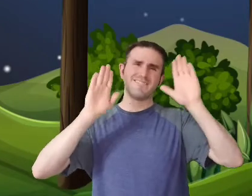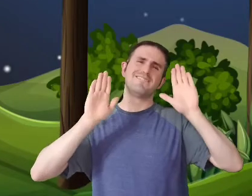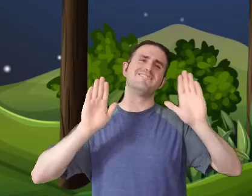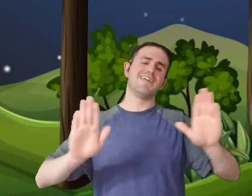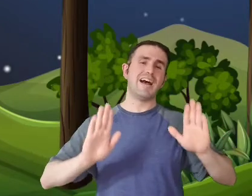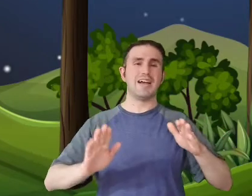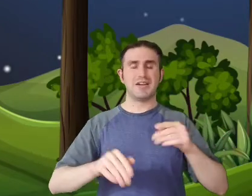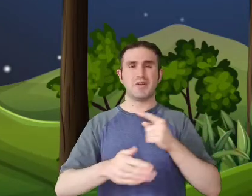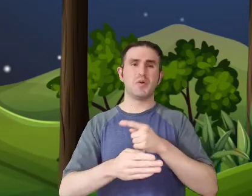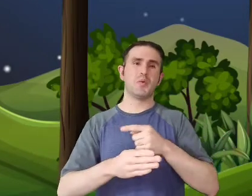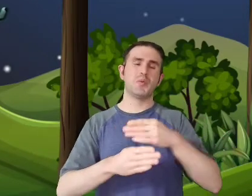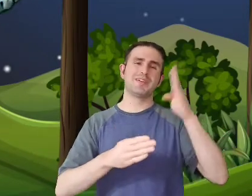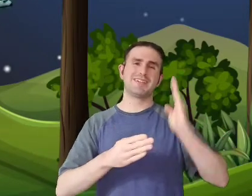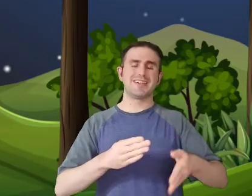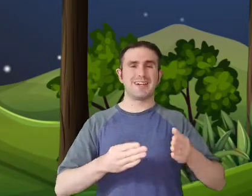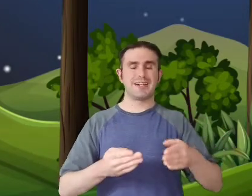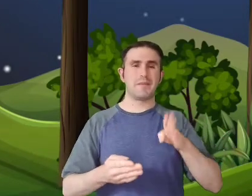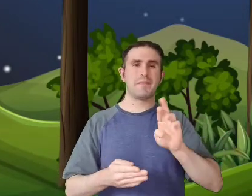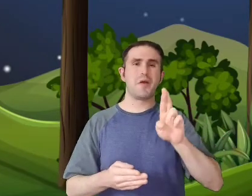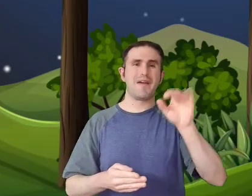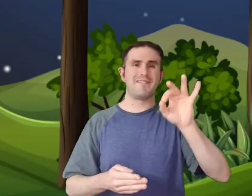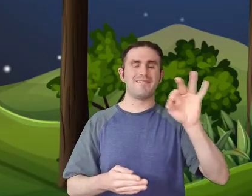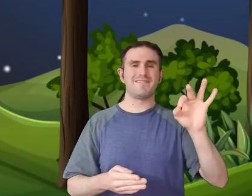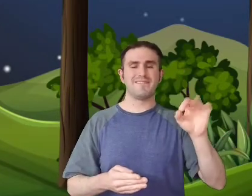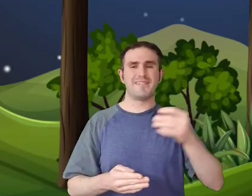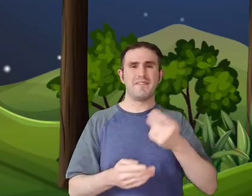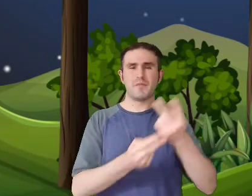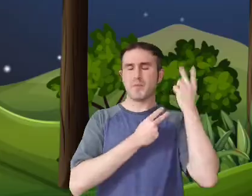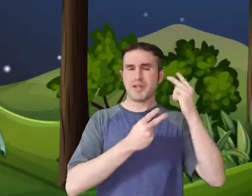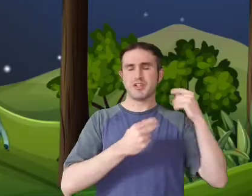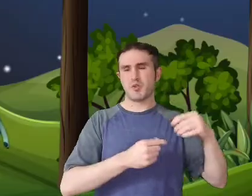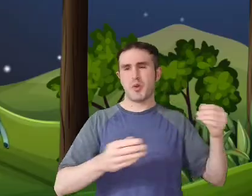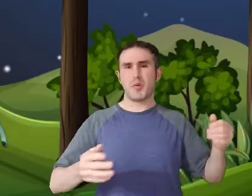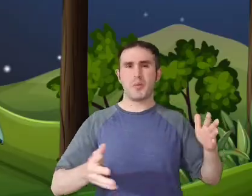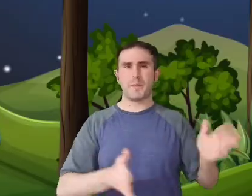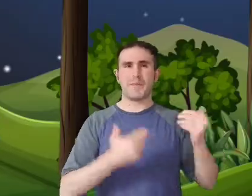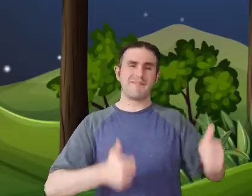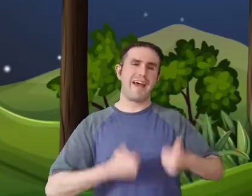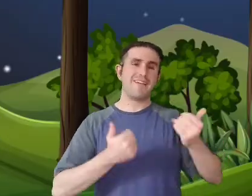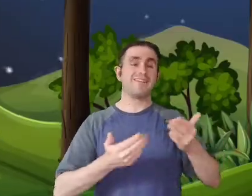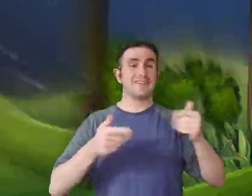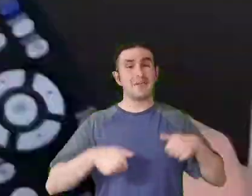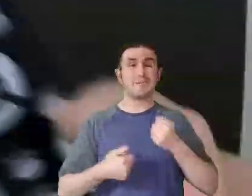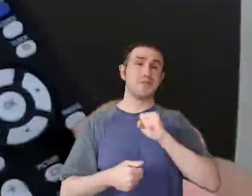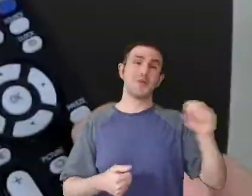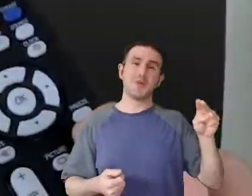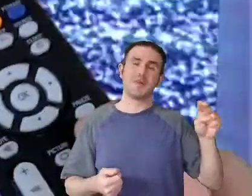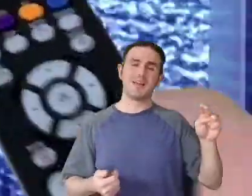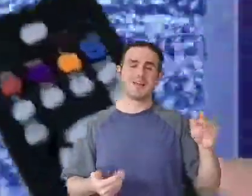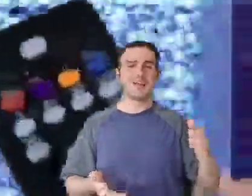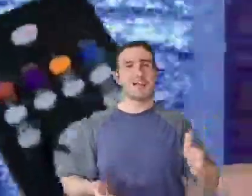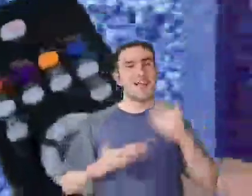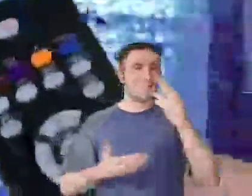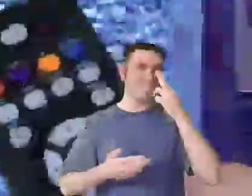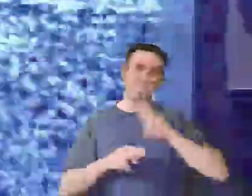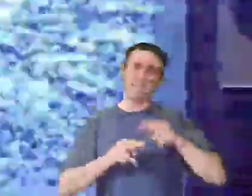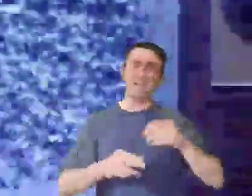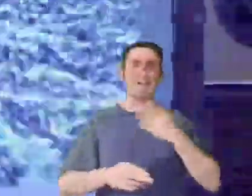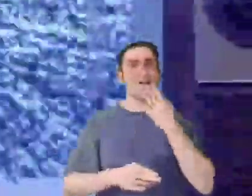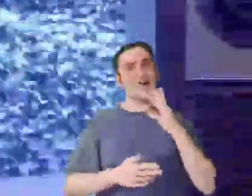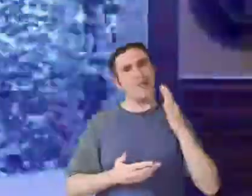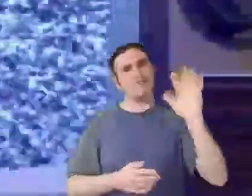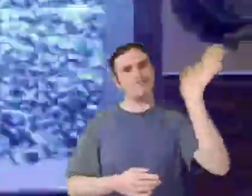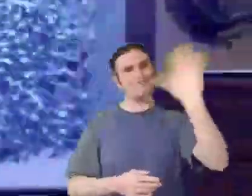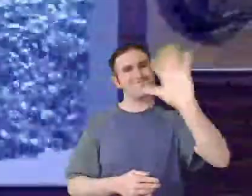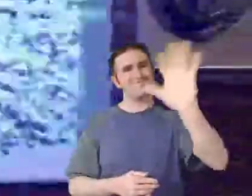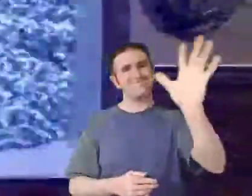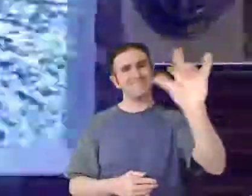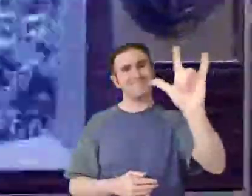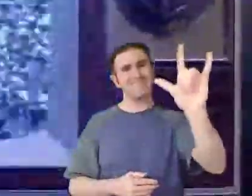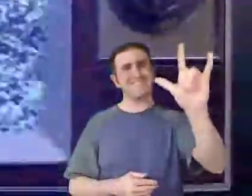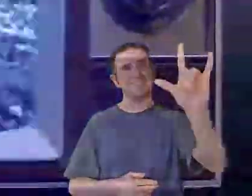at the BRFF Retro Revive! This has been Seán Na Lapaíoighir, and uh... have fun with color!